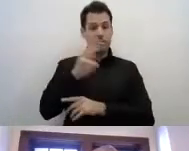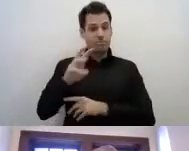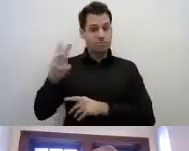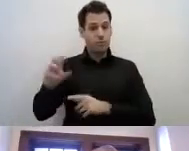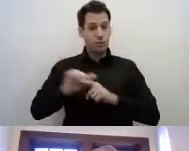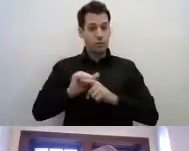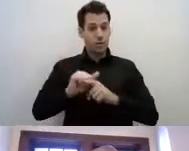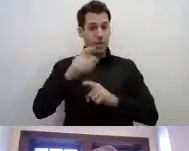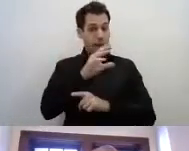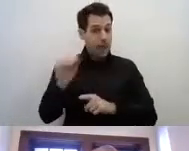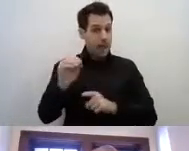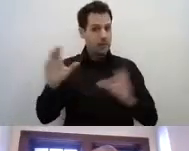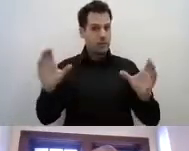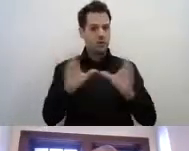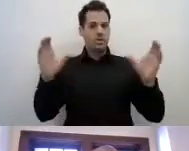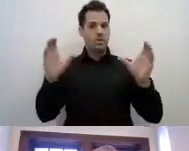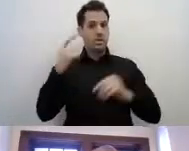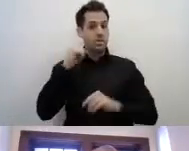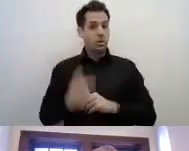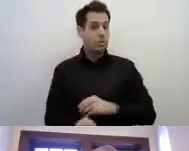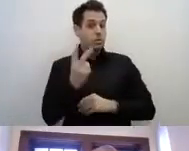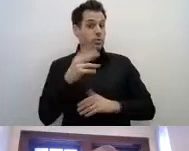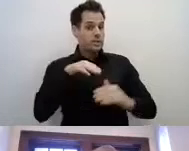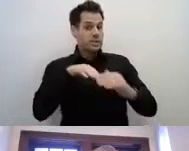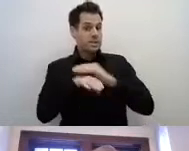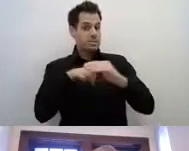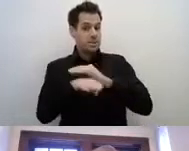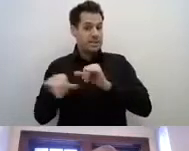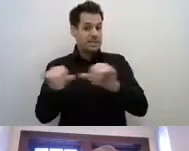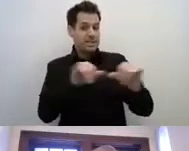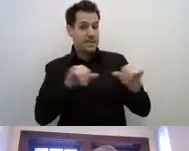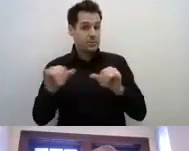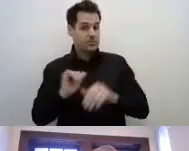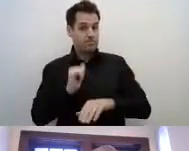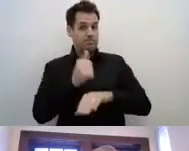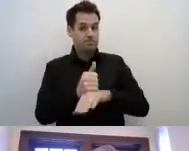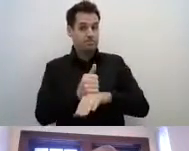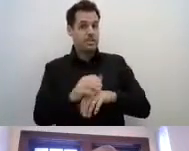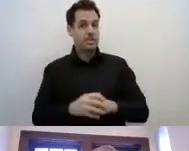to support the two accessibility standards in place affecting employment and customer service